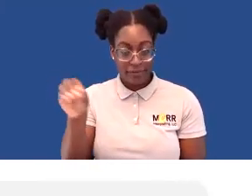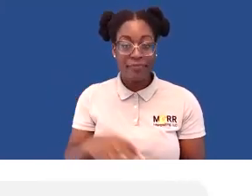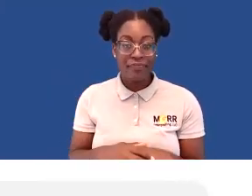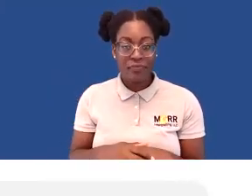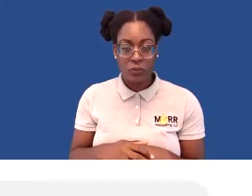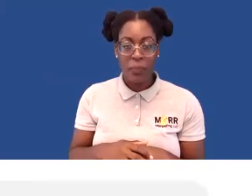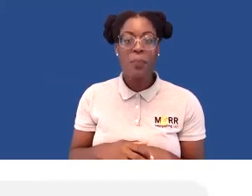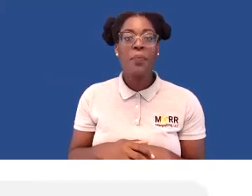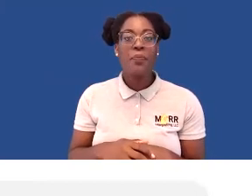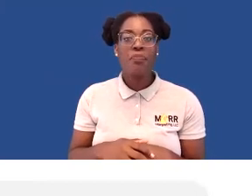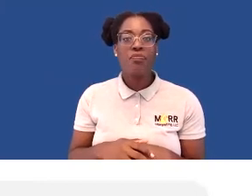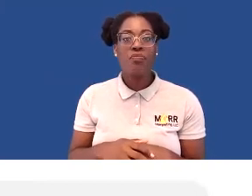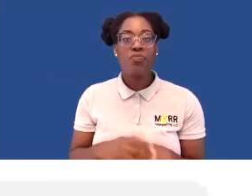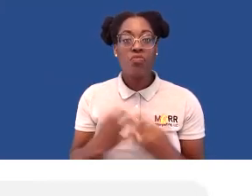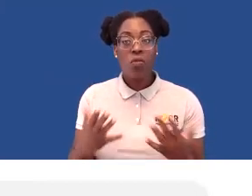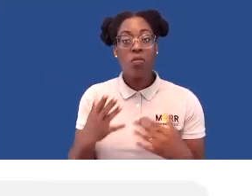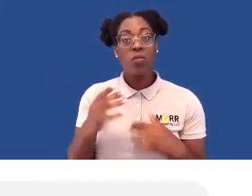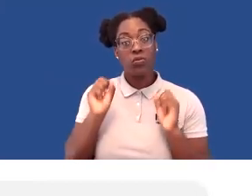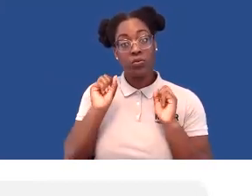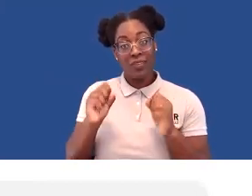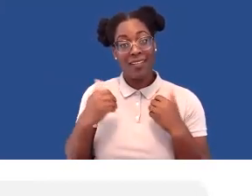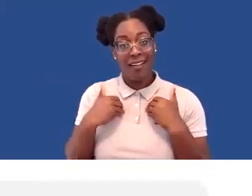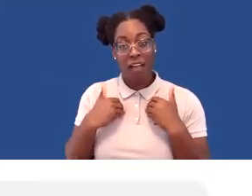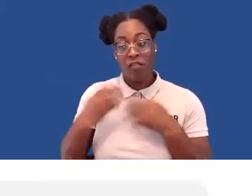If you would like to ask a question via audio or sign language,